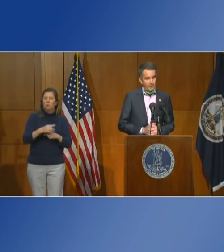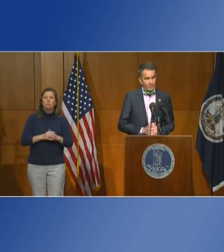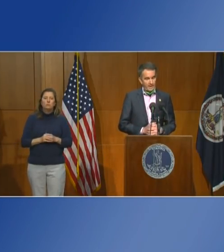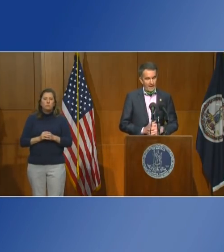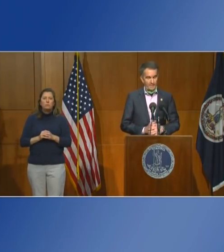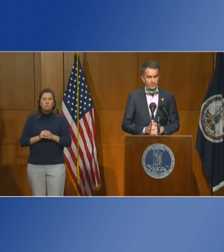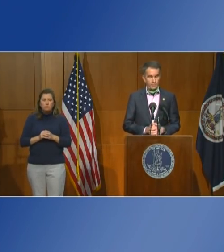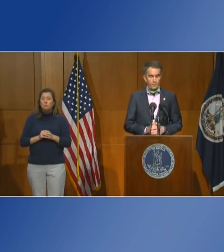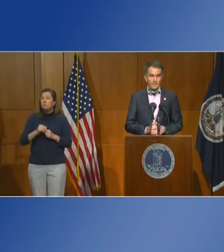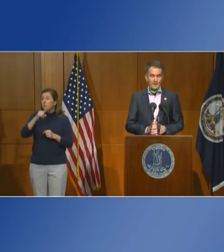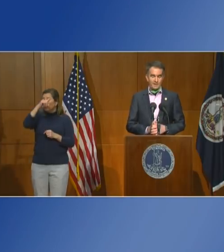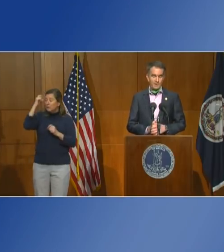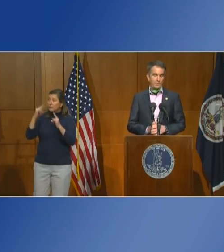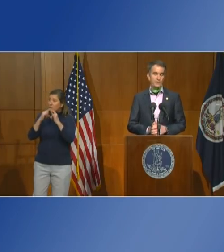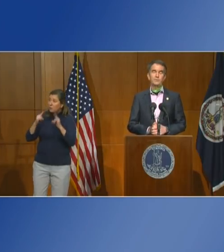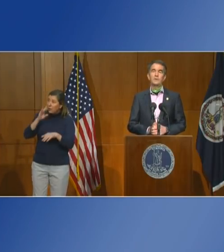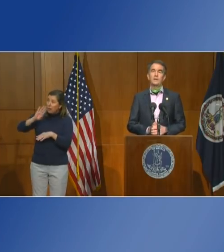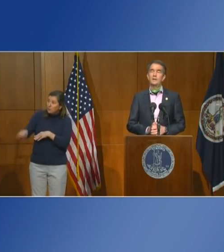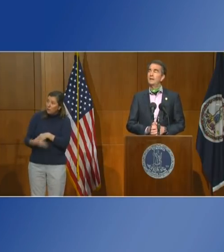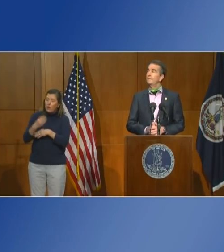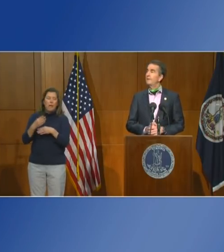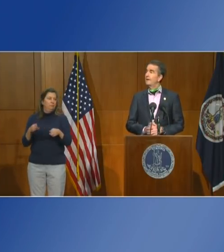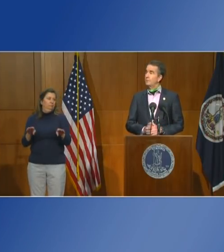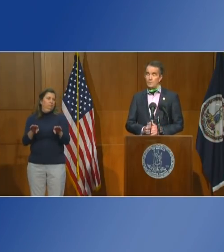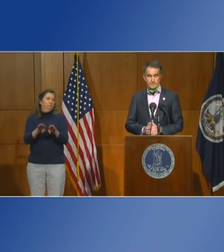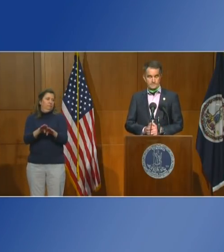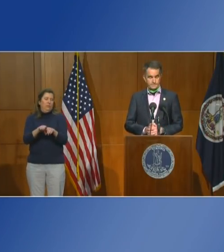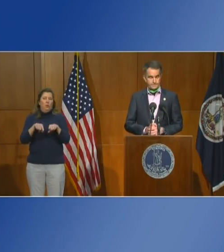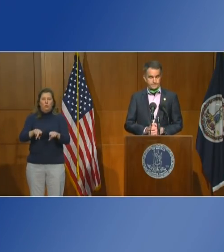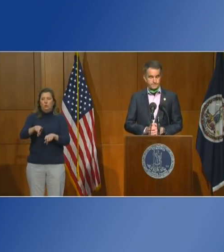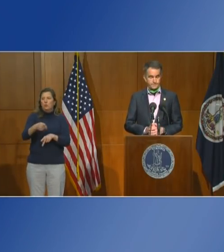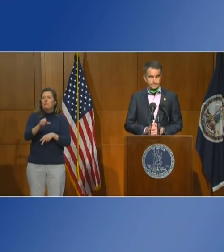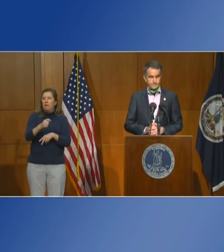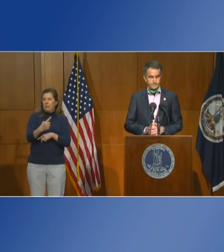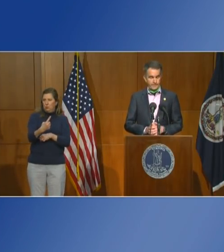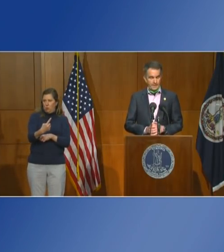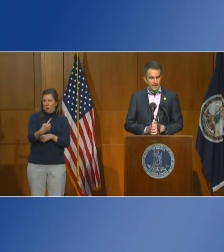WORKING FAMILIES THAT WILL CONTINUE IN PHASE ONE.